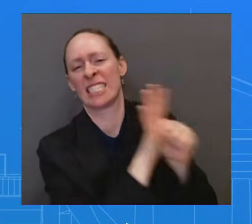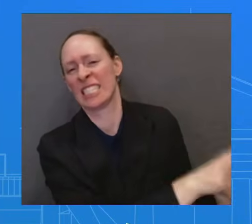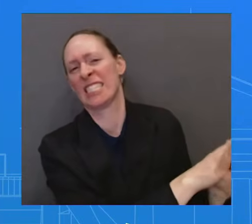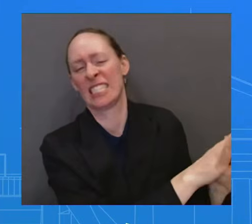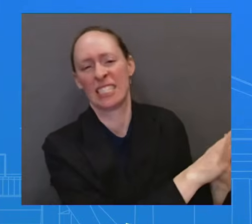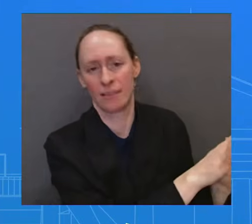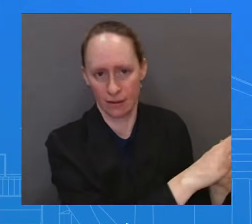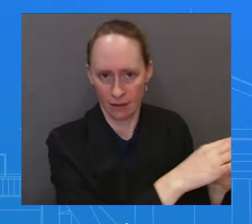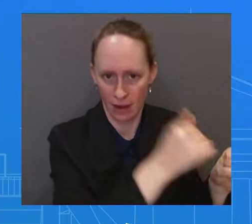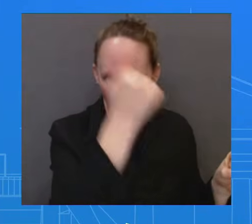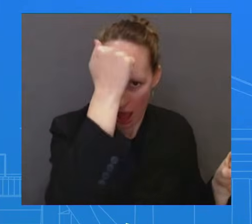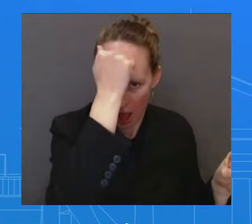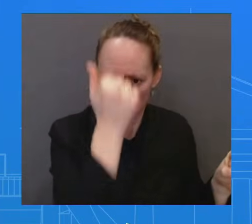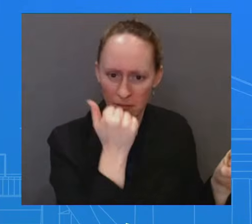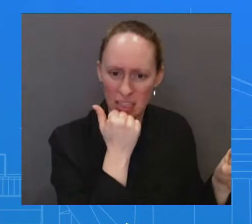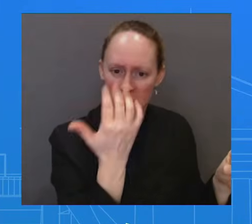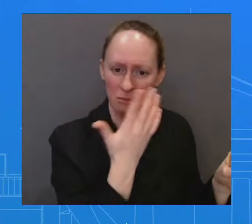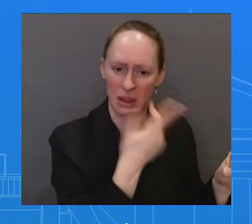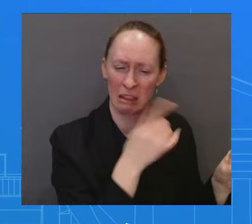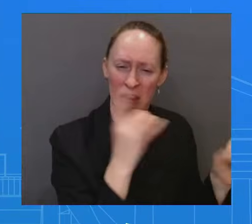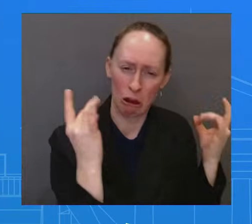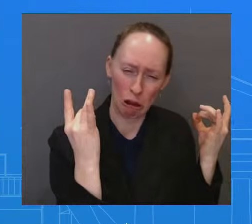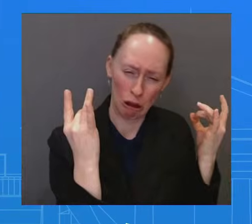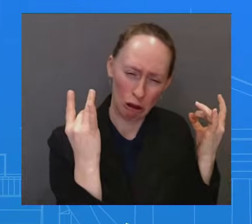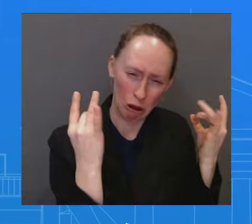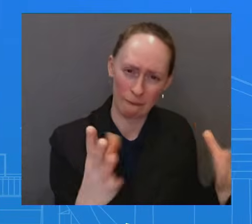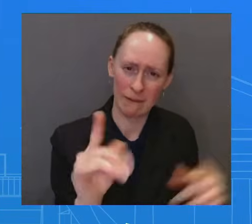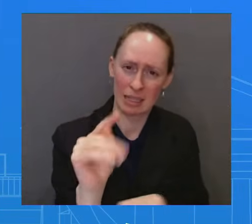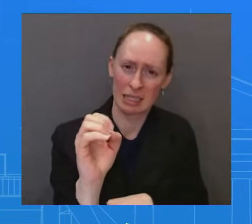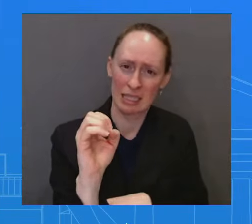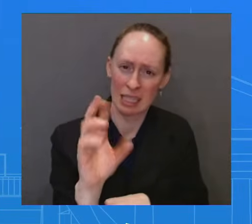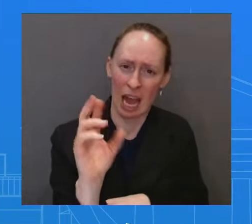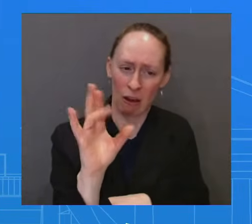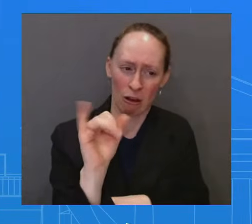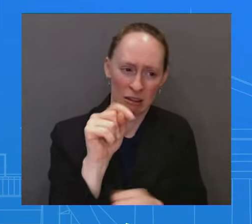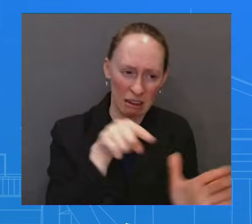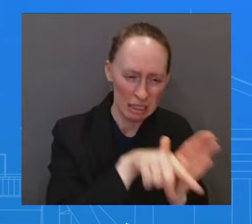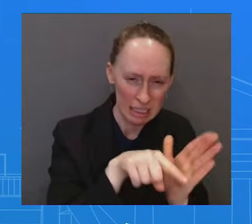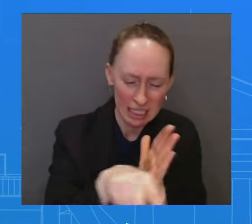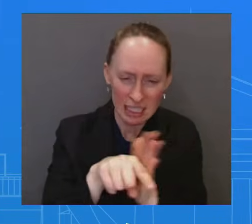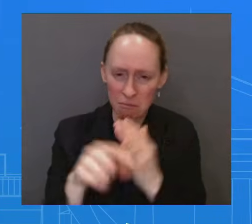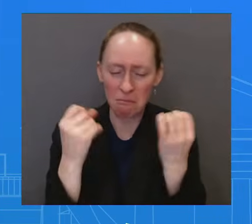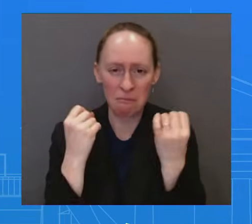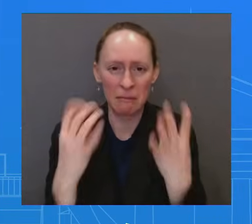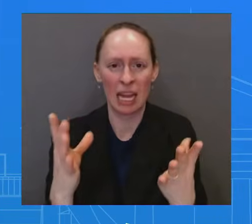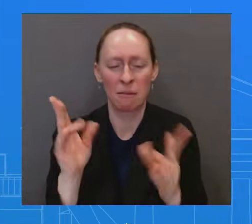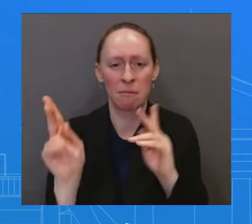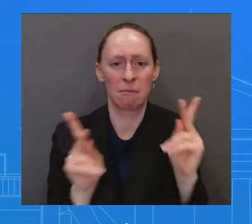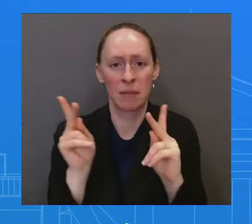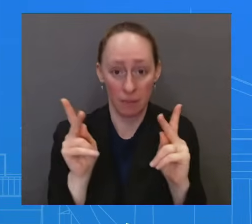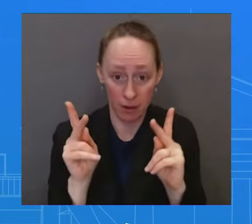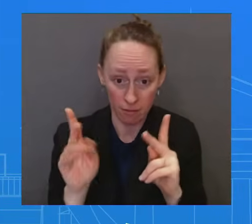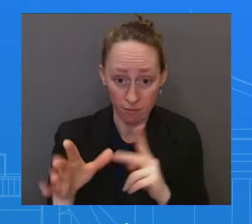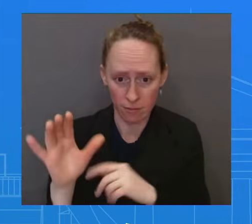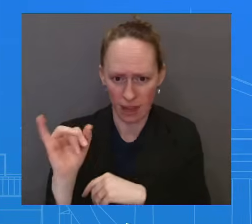I mean, I could go on and on. There -- there has been -- I think if I had to bucket it into one thing, the -- one of the most important things he's done